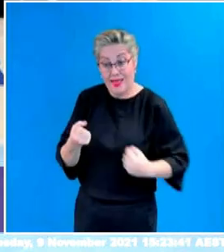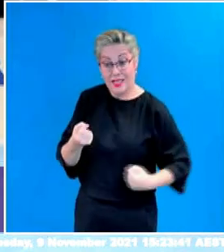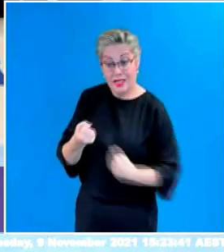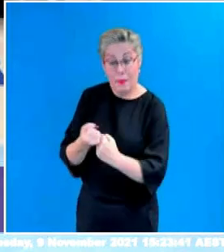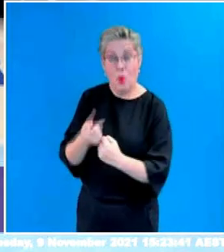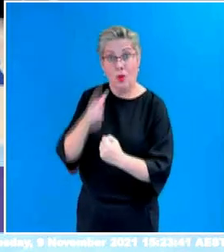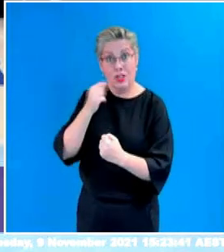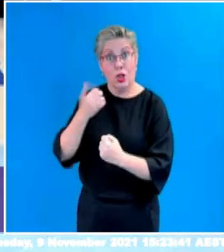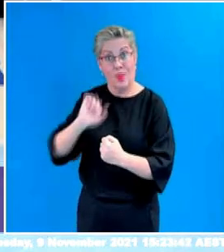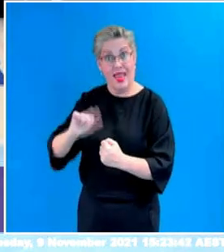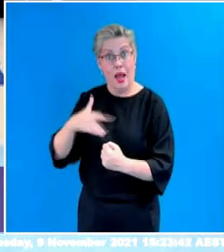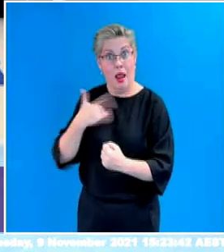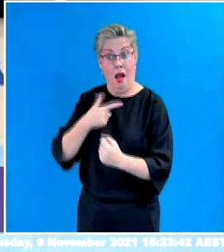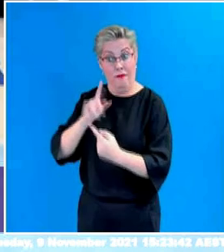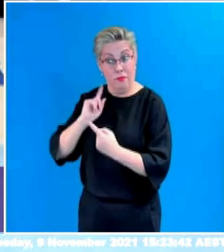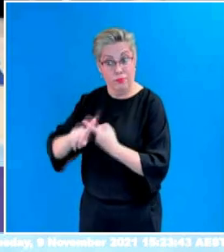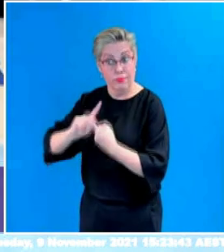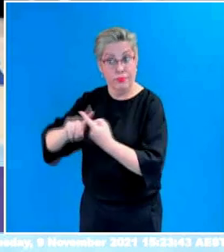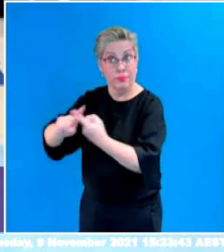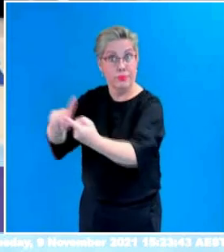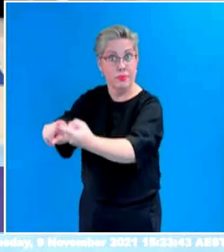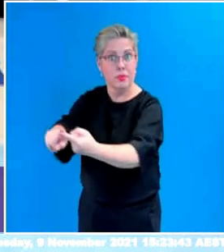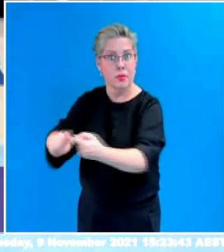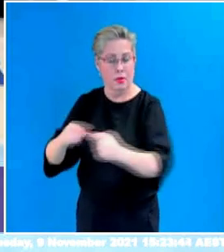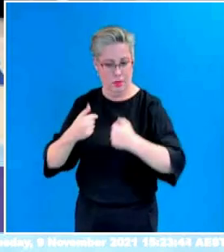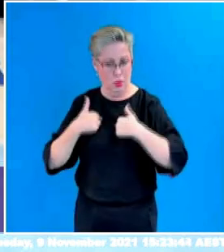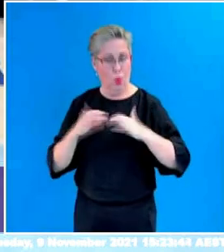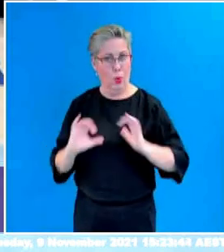And I think we would be comfortable with that as a characterisation.